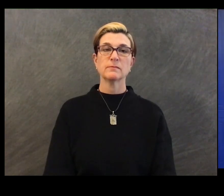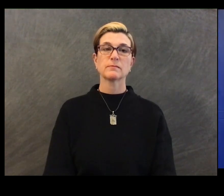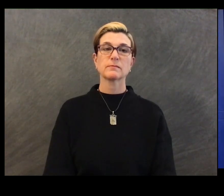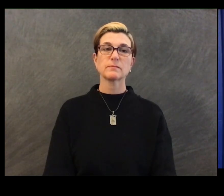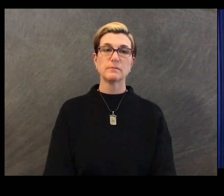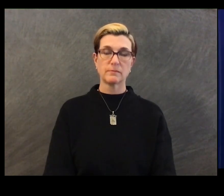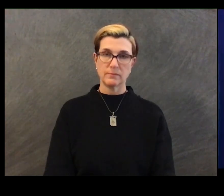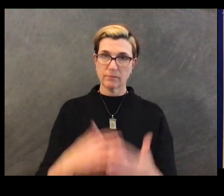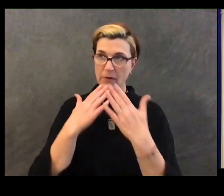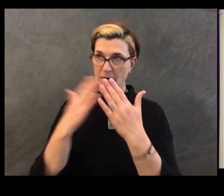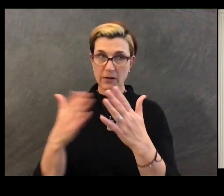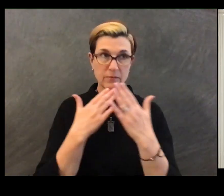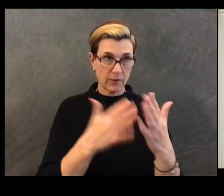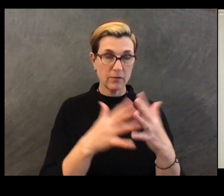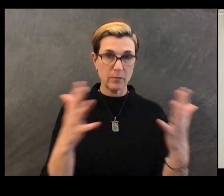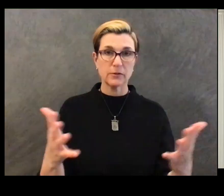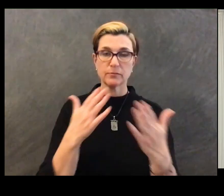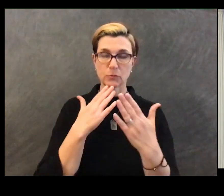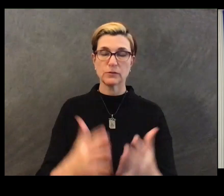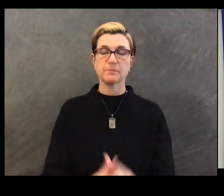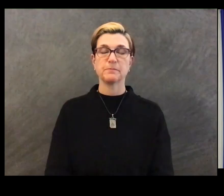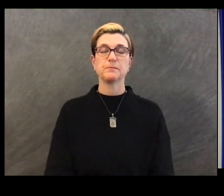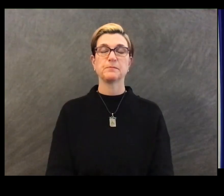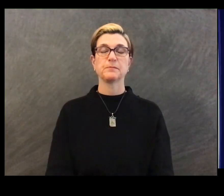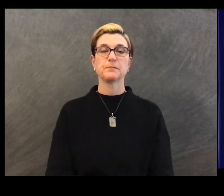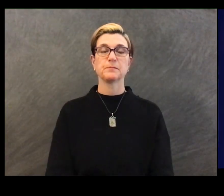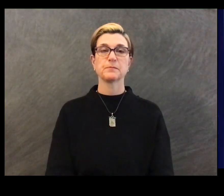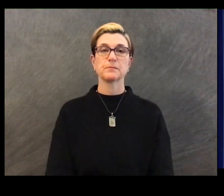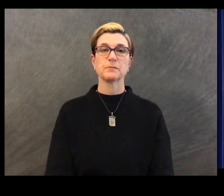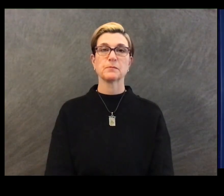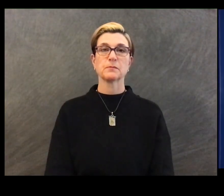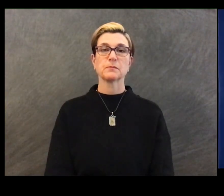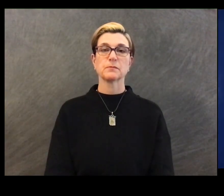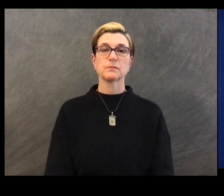thank you very much appreciate it a lot